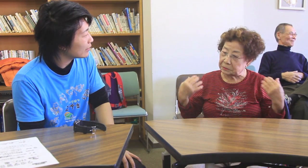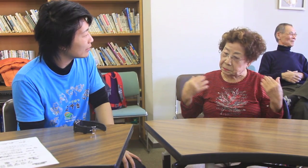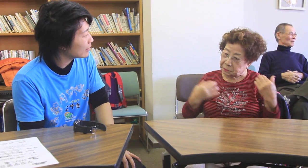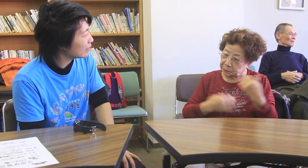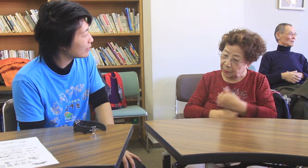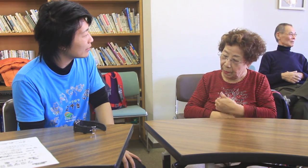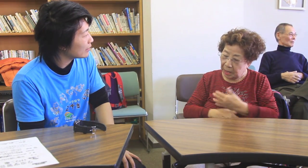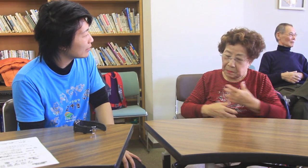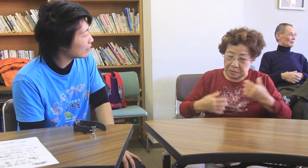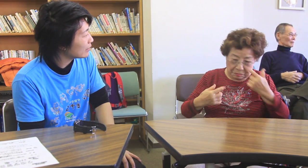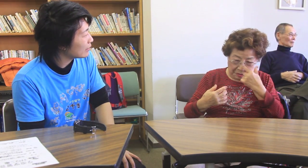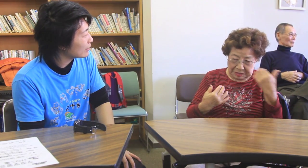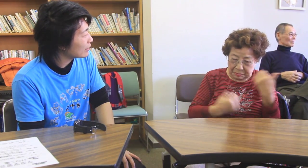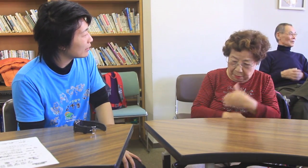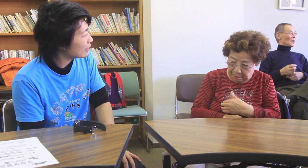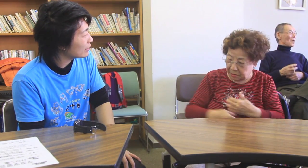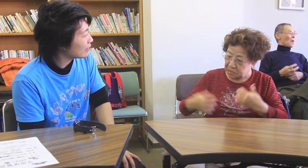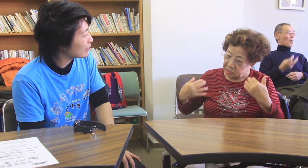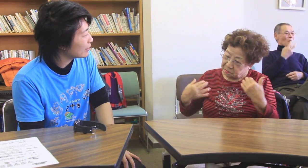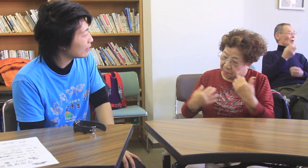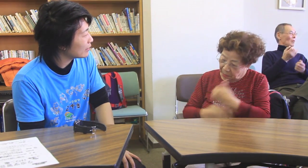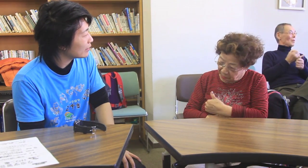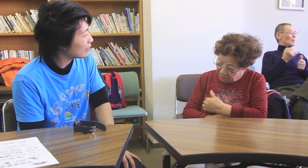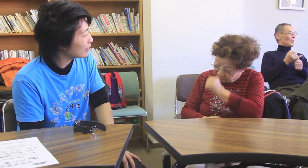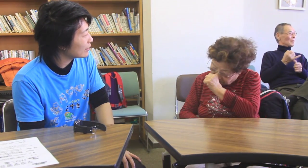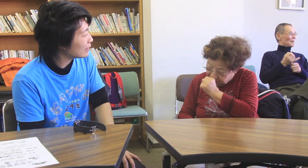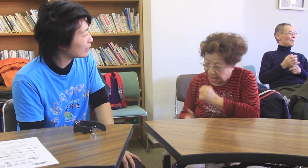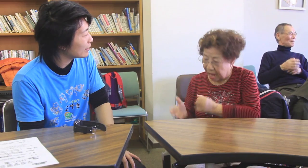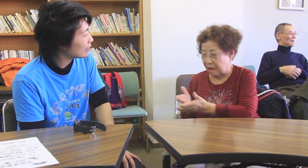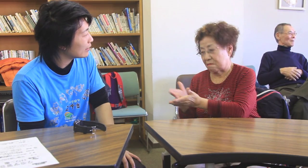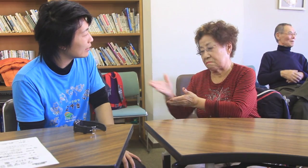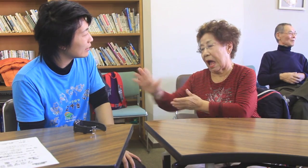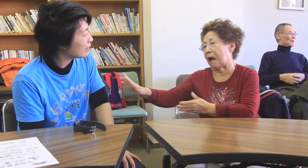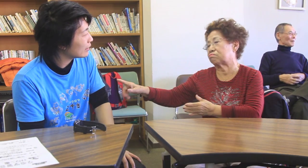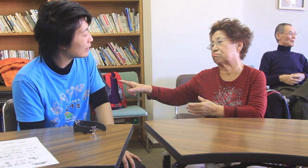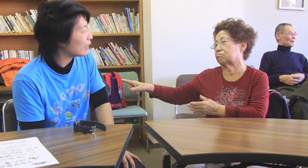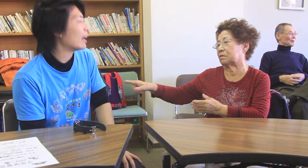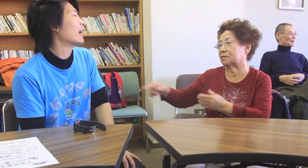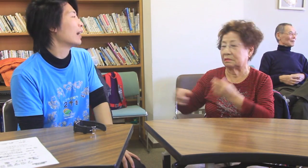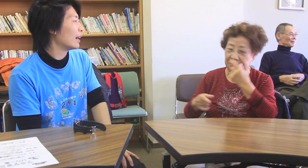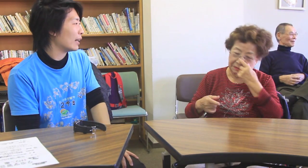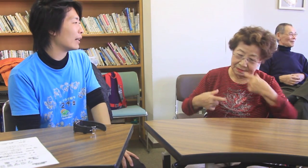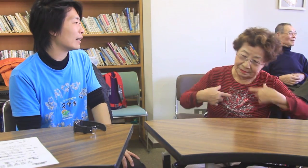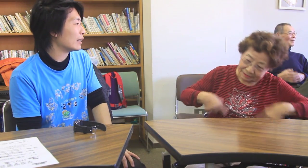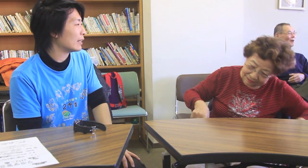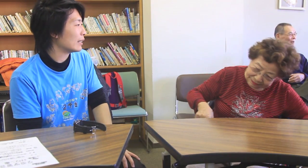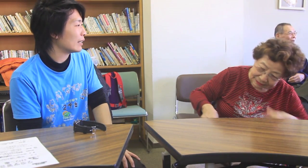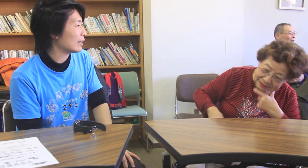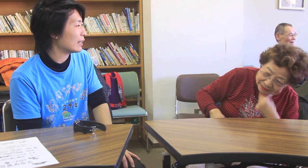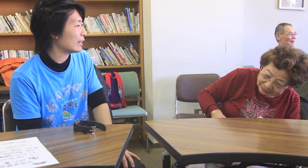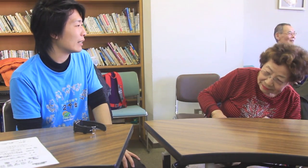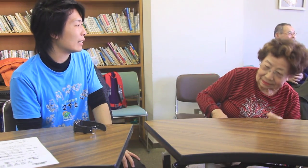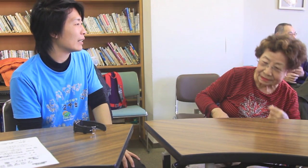5 or 6 years old. There was a choice to wear kimonos or Western clothing.